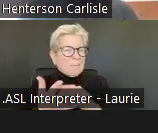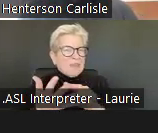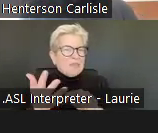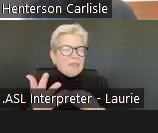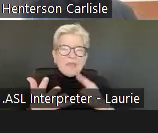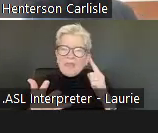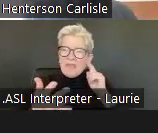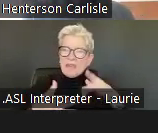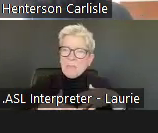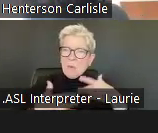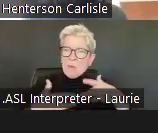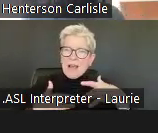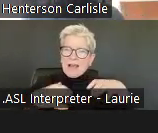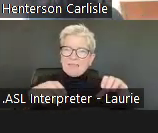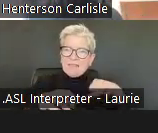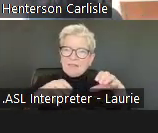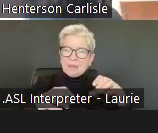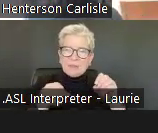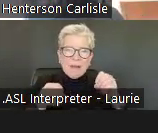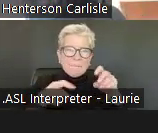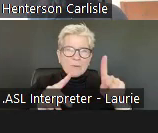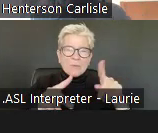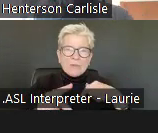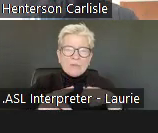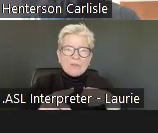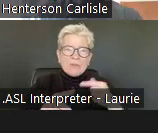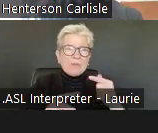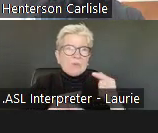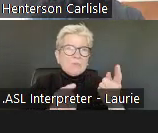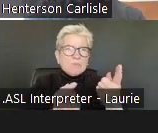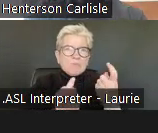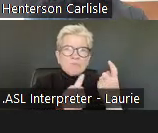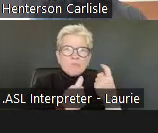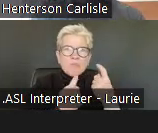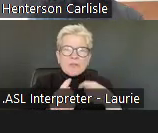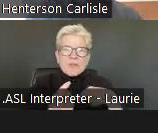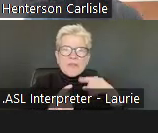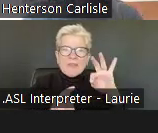there opportunities to bring in your ninth graders during the summer to do different